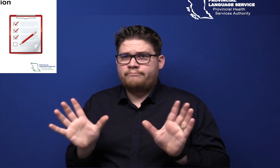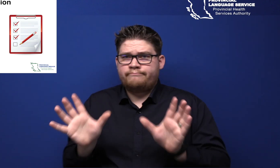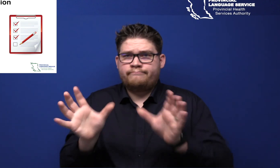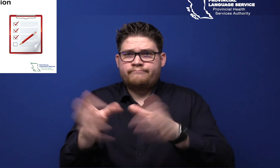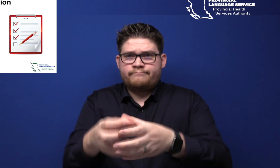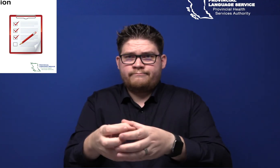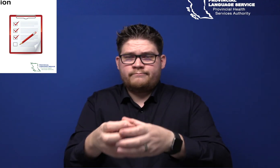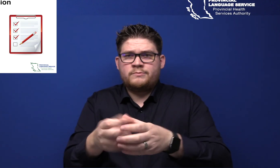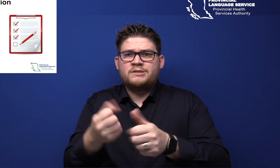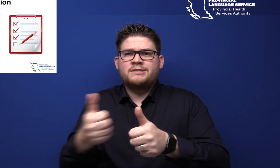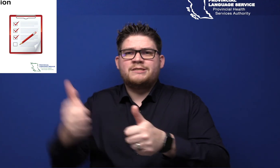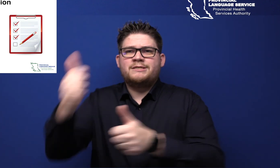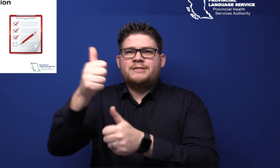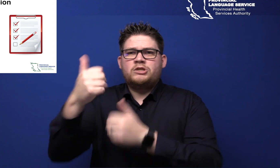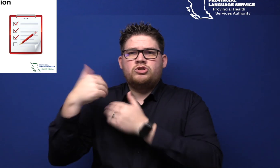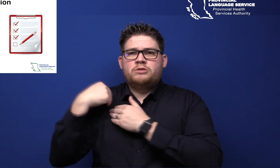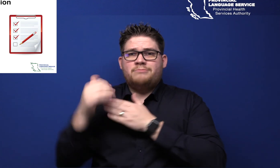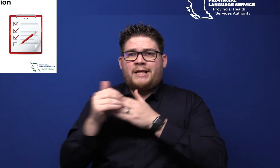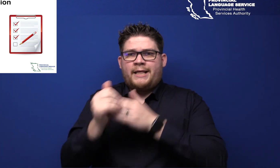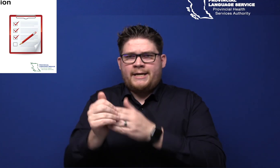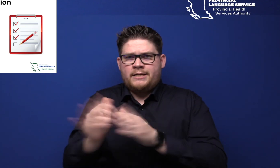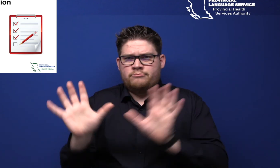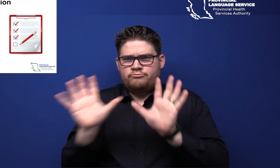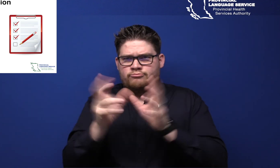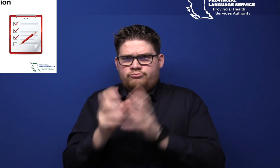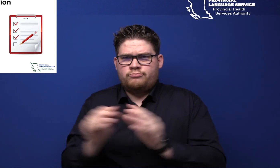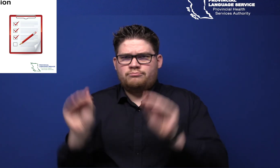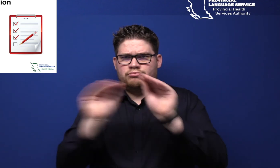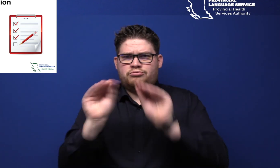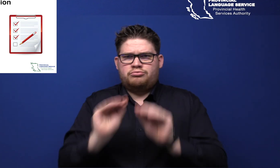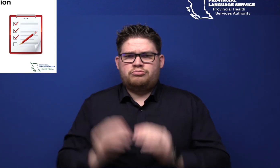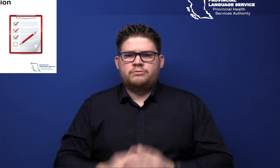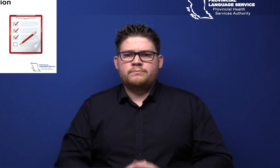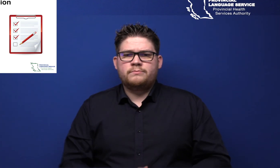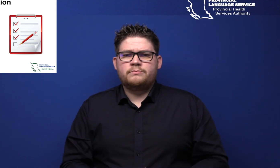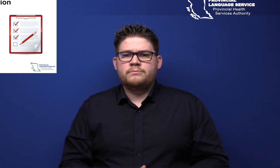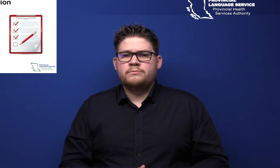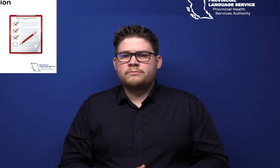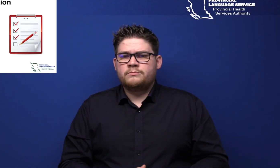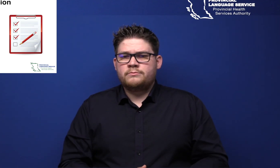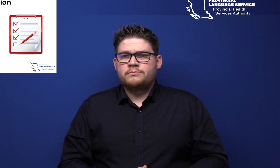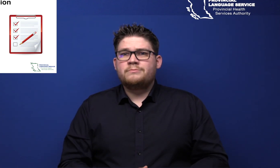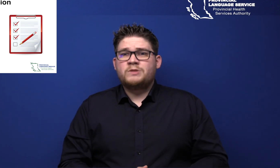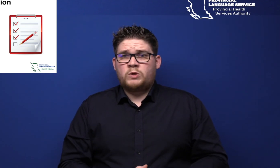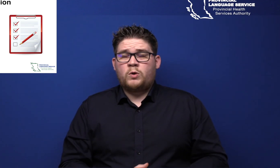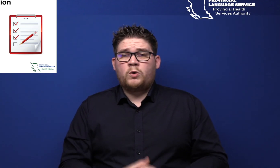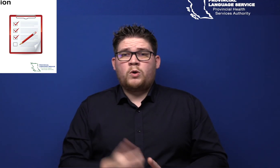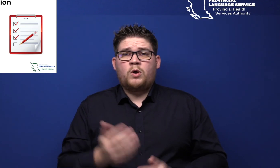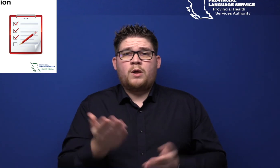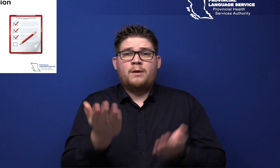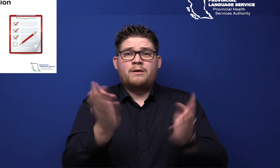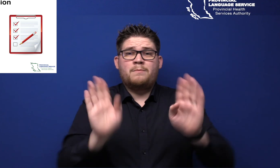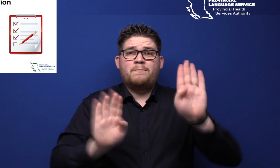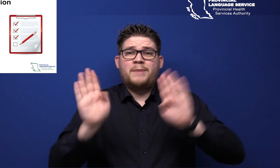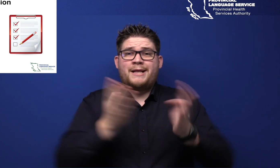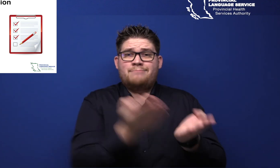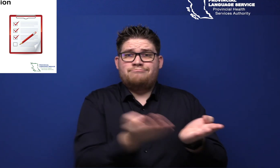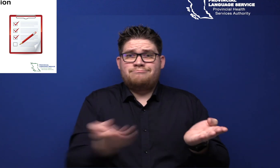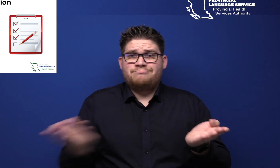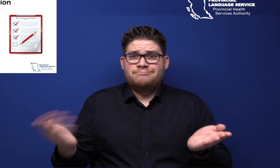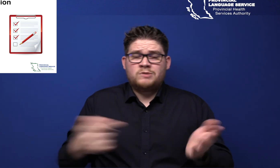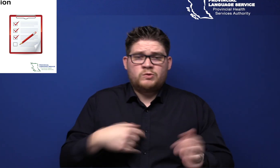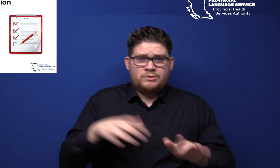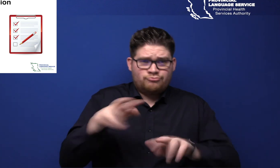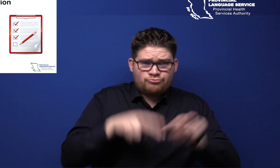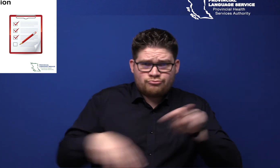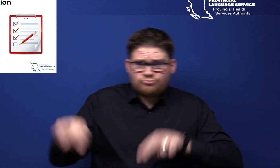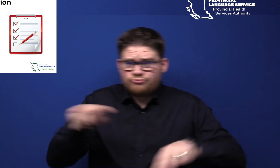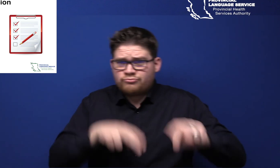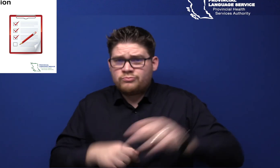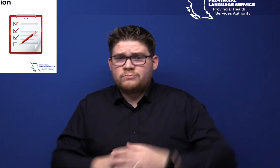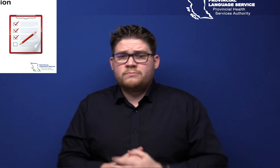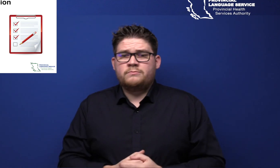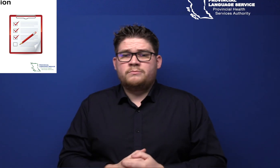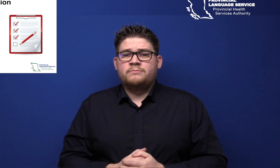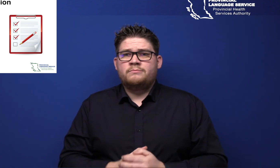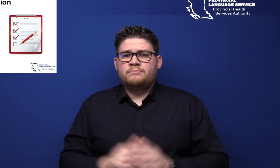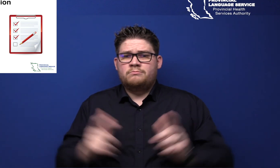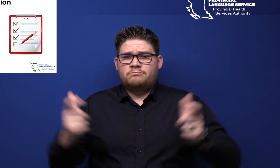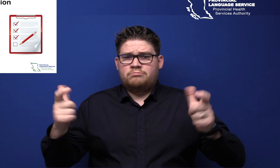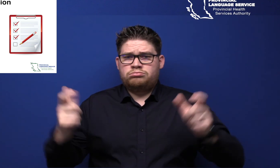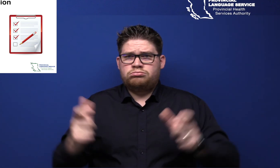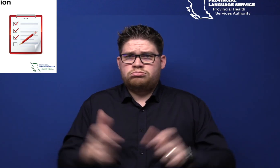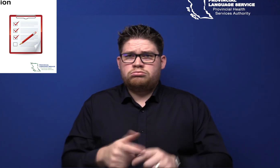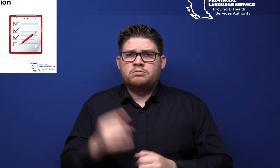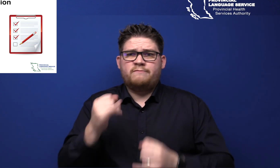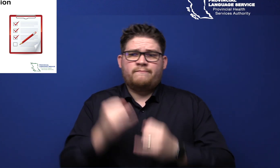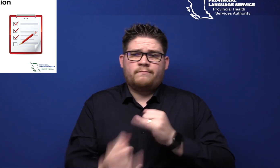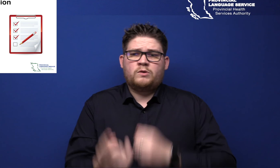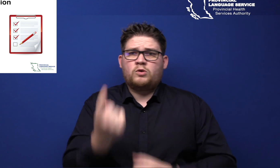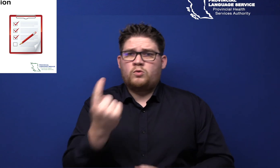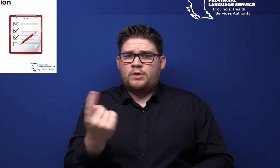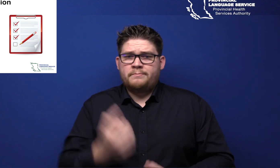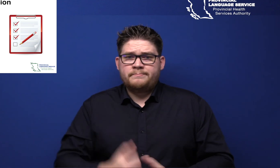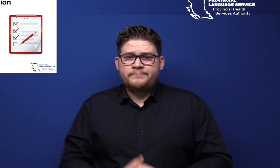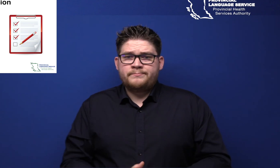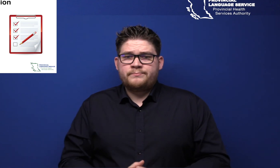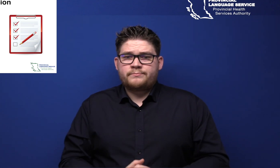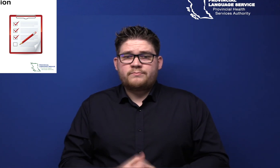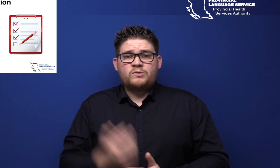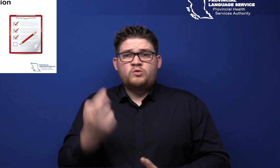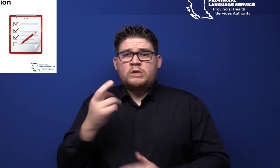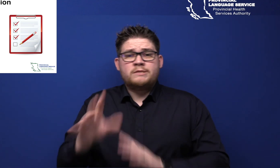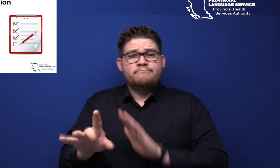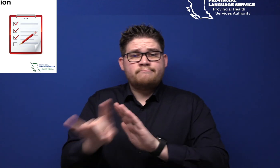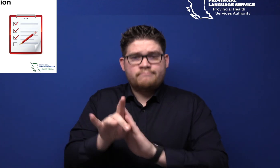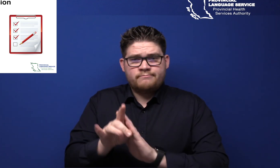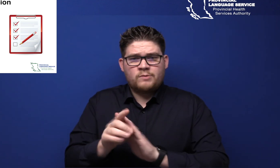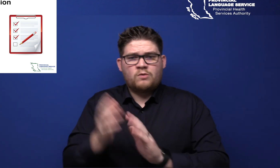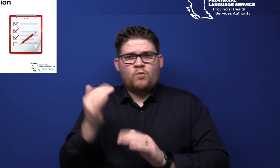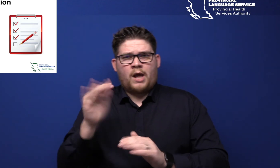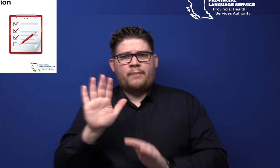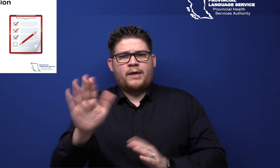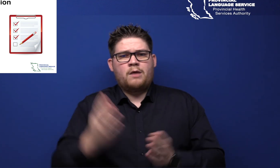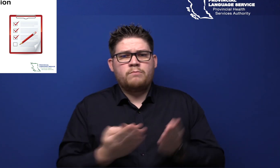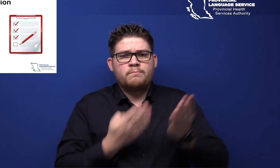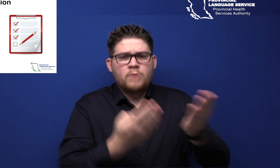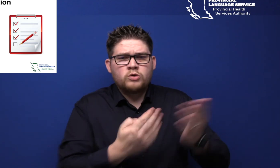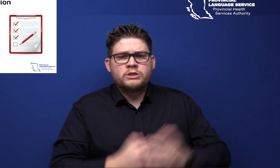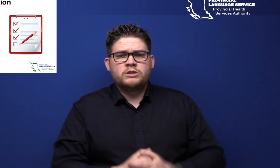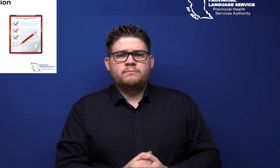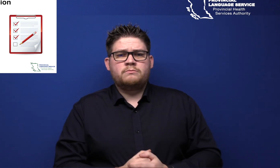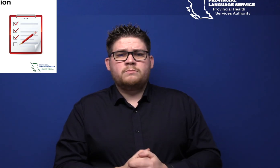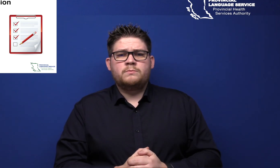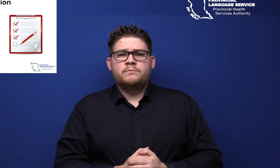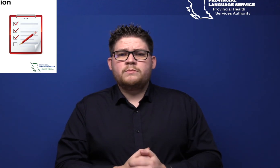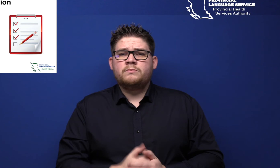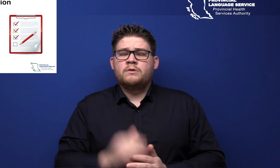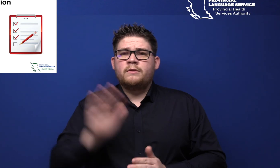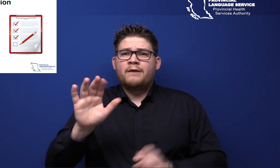WE GAVE THAT INFORMATION TO THE SENIOR BUYER, WHO PUT ALL OF THE INFORMATION TOGETHER AND FINALLY, ONE BID REMAINED.